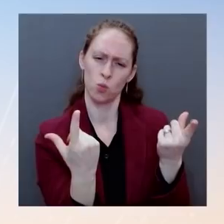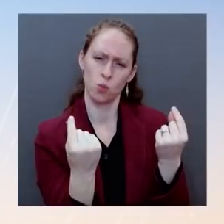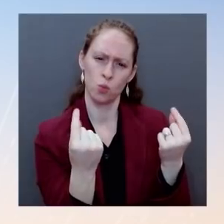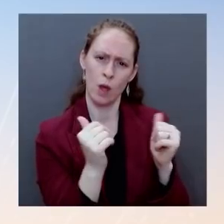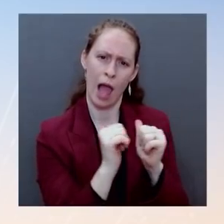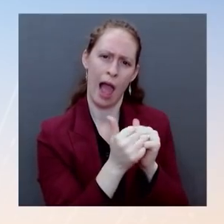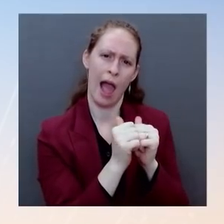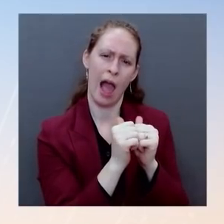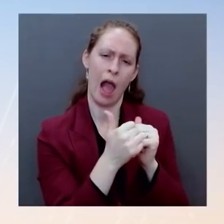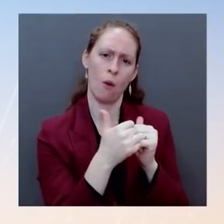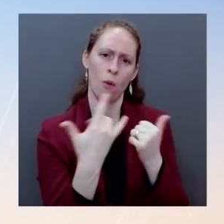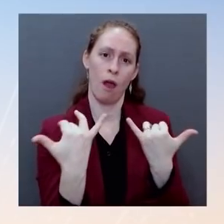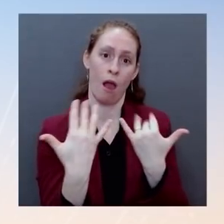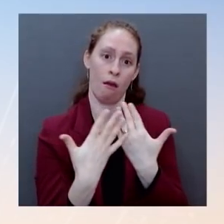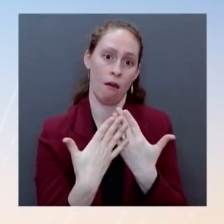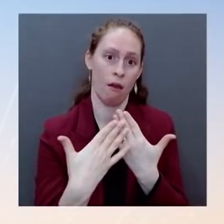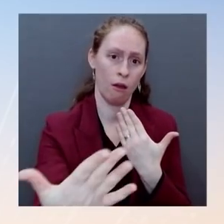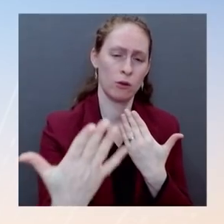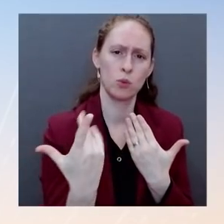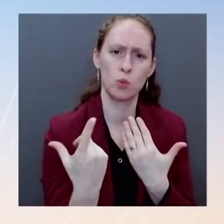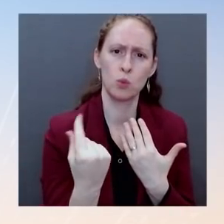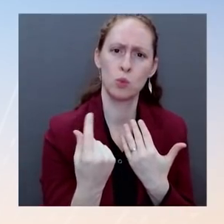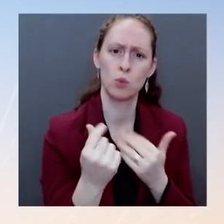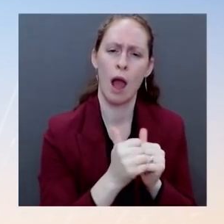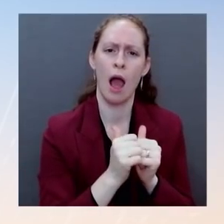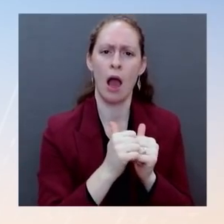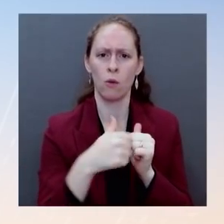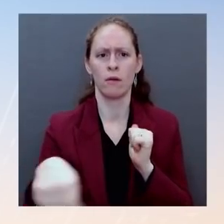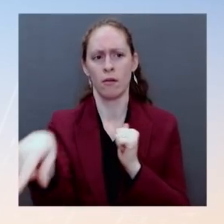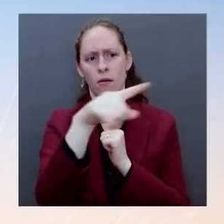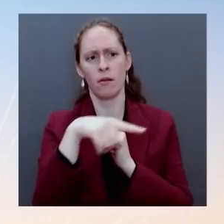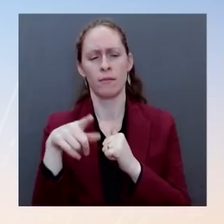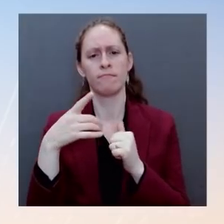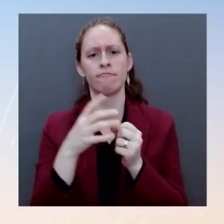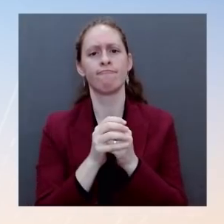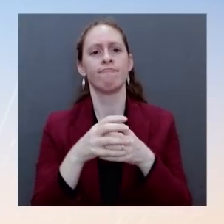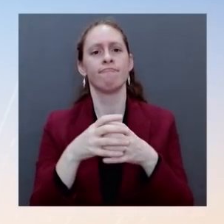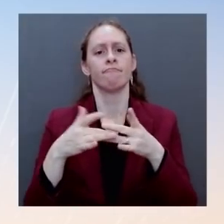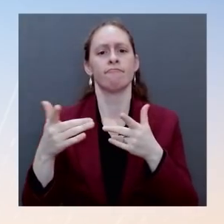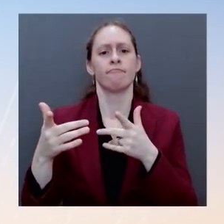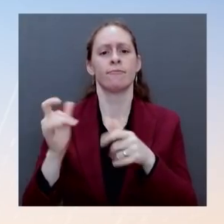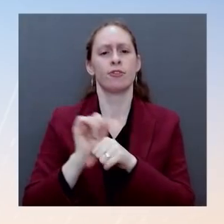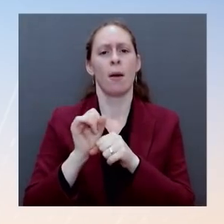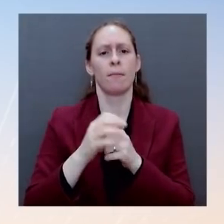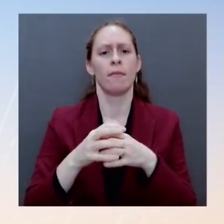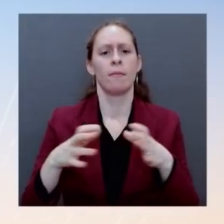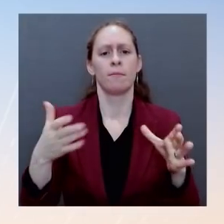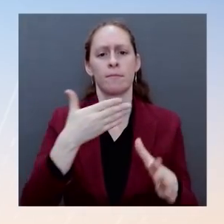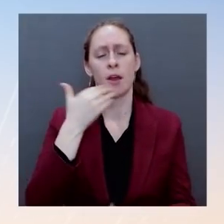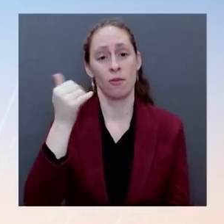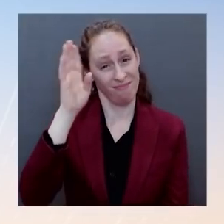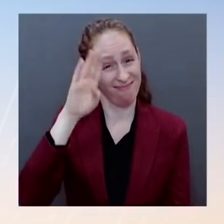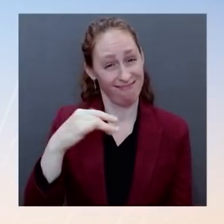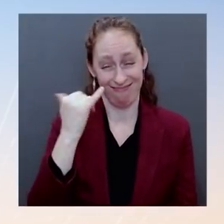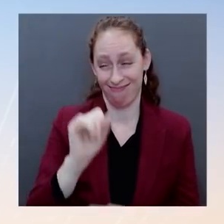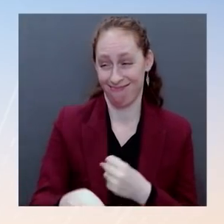As I said, there's lots of -- this has been a unique year on a lot of accounts. And so we find ourselves